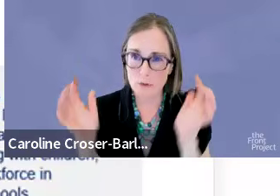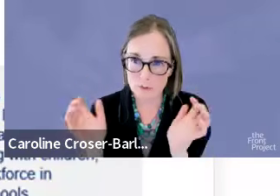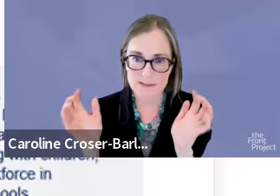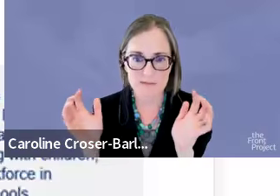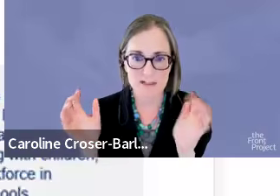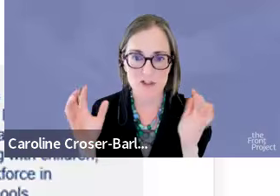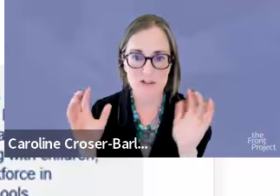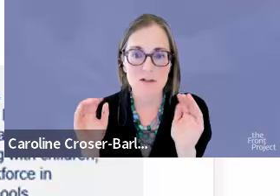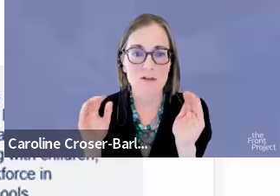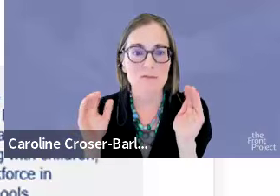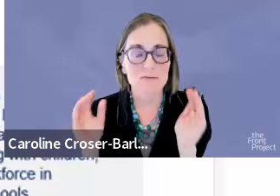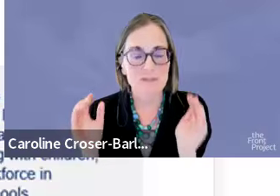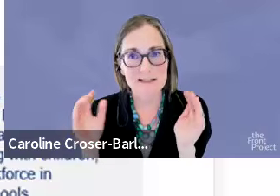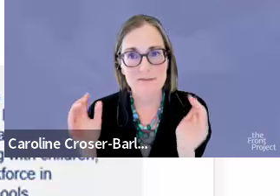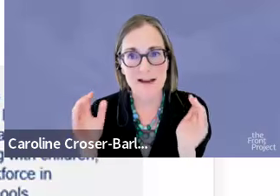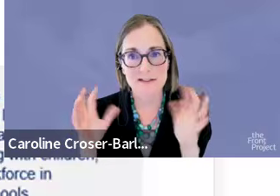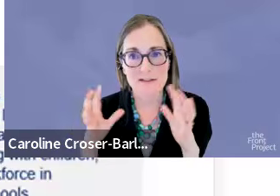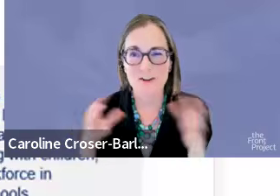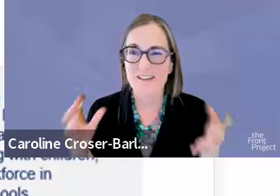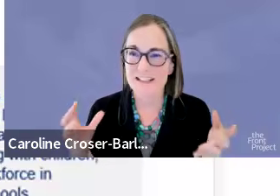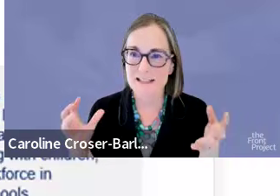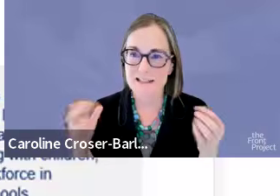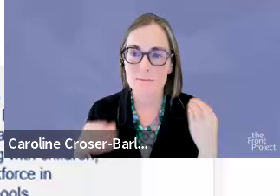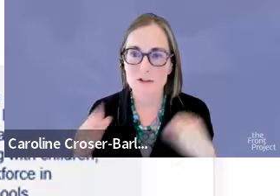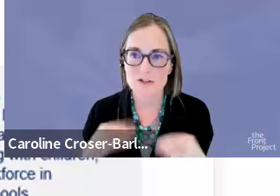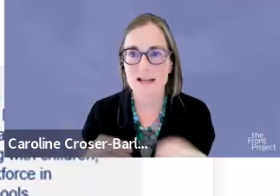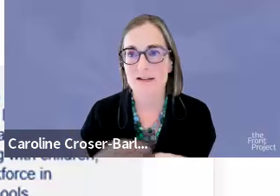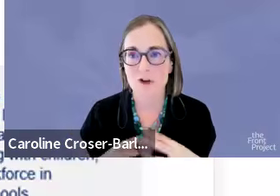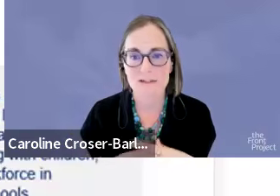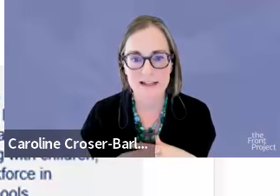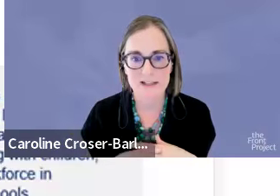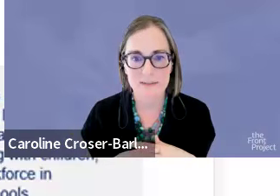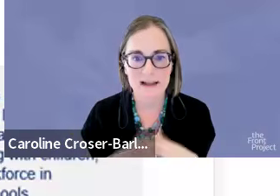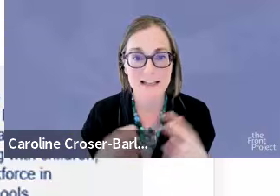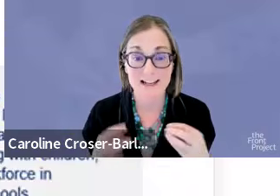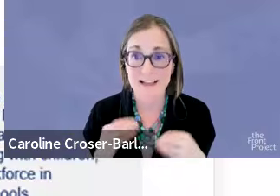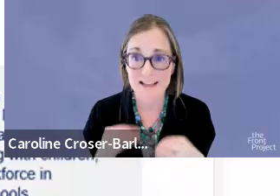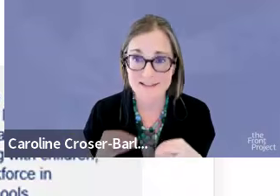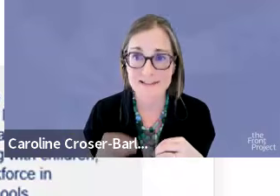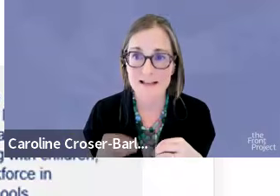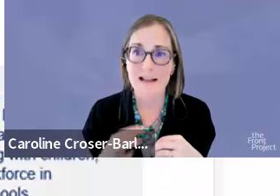cohort definition reflects the fact that Thriving Kids emerges out of a conversation about NDIS,